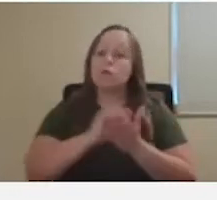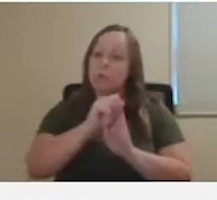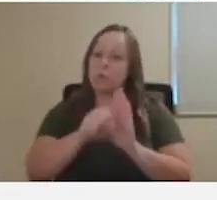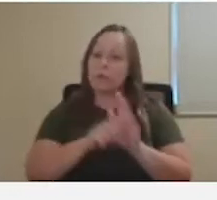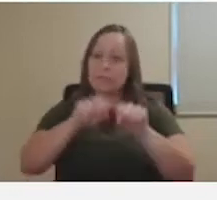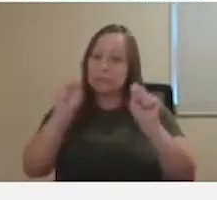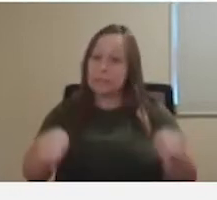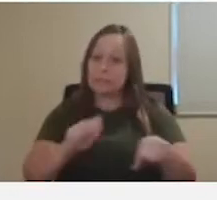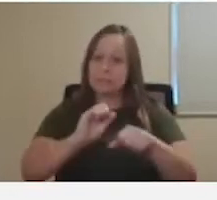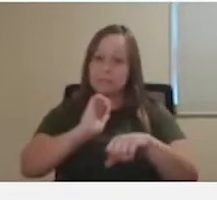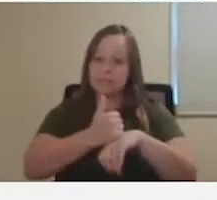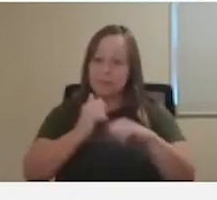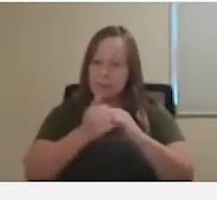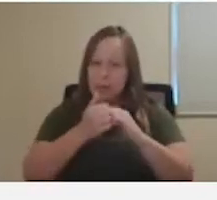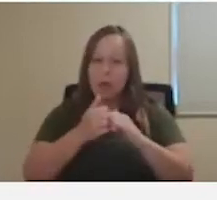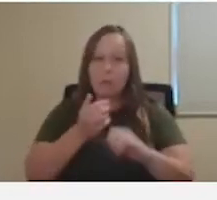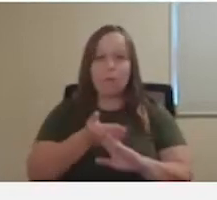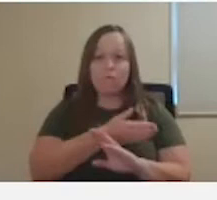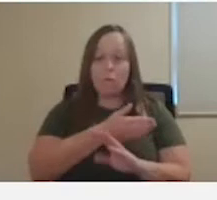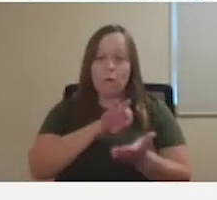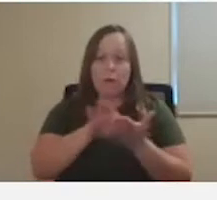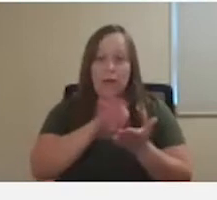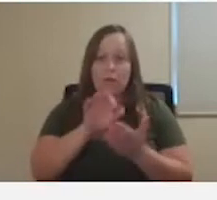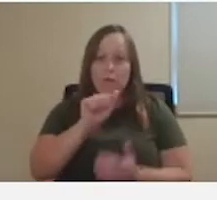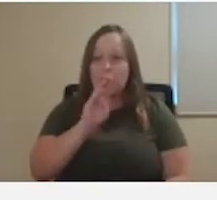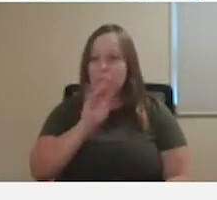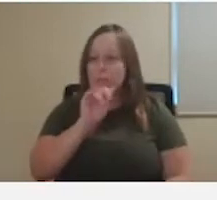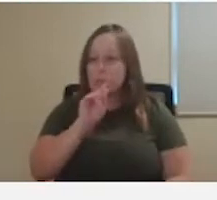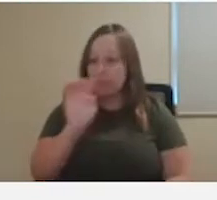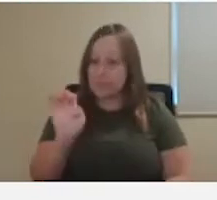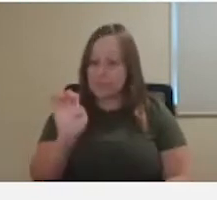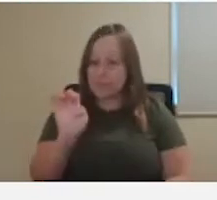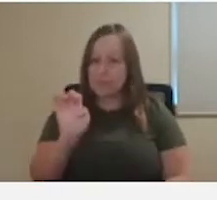is before counting any absentee ballots, the Board of Elections